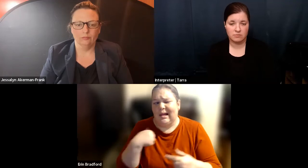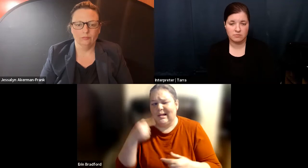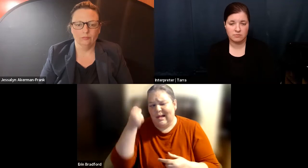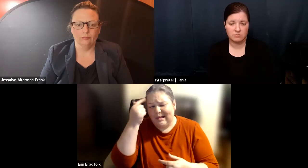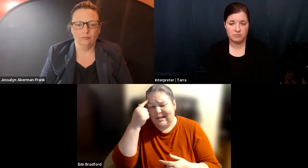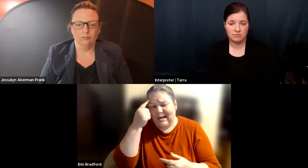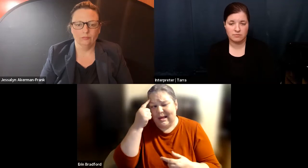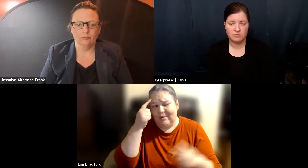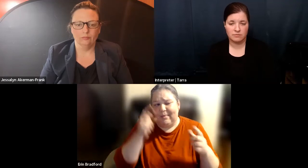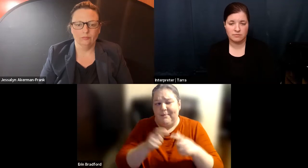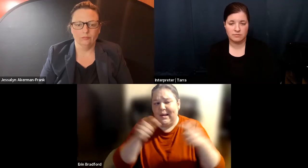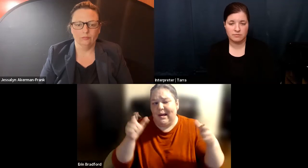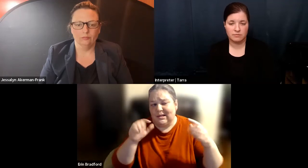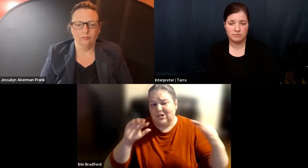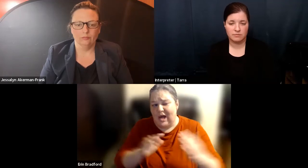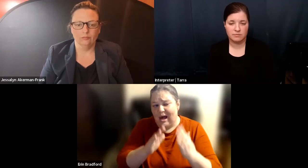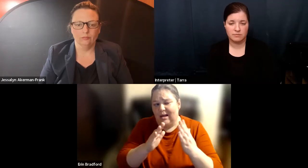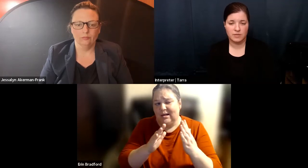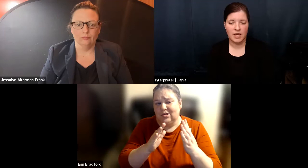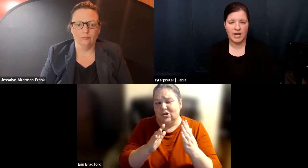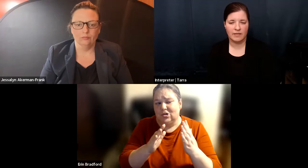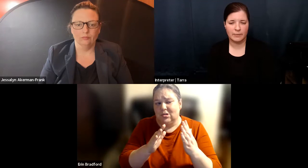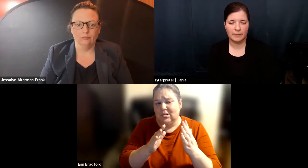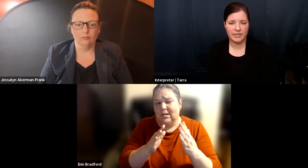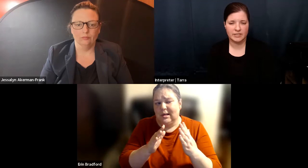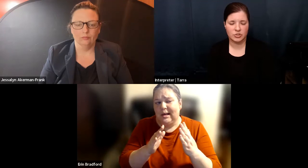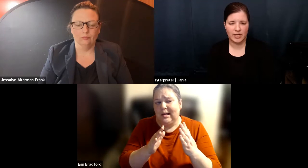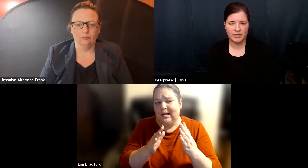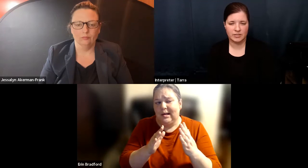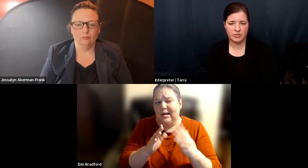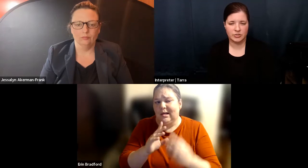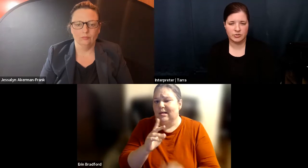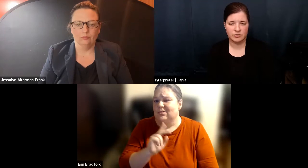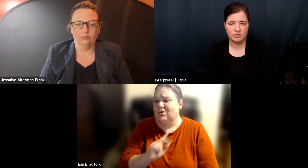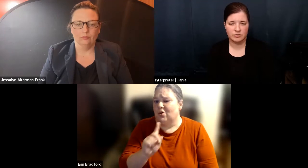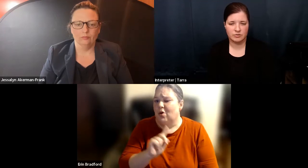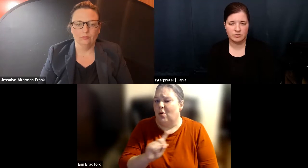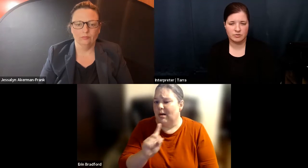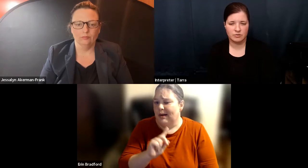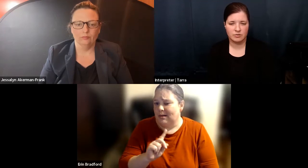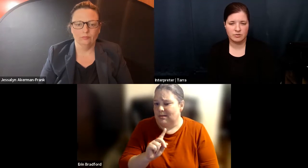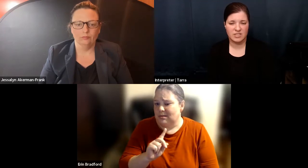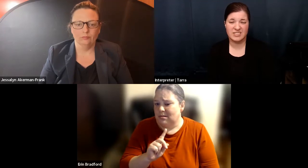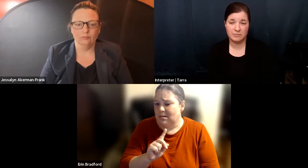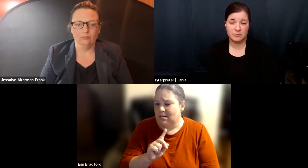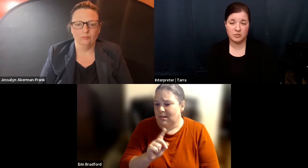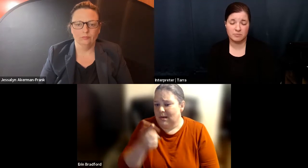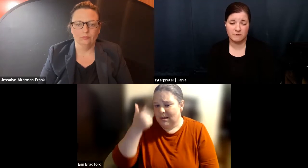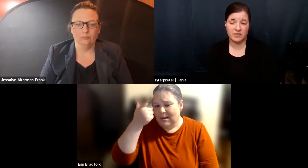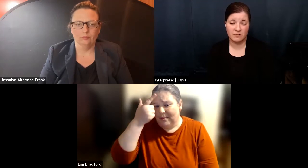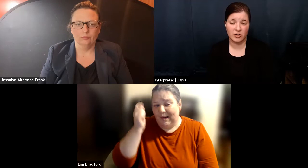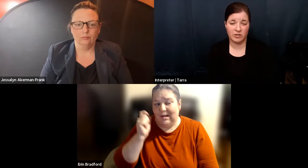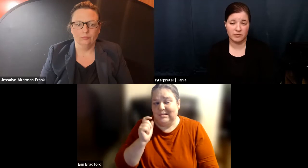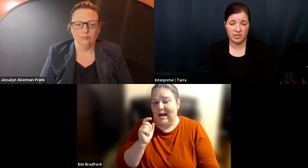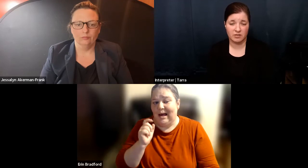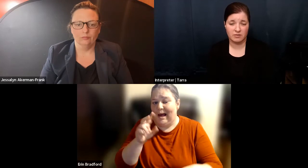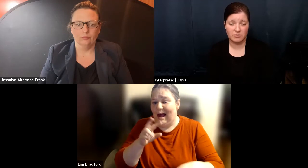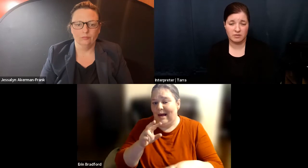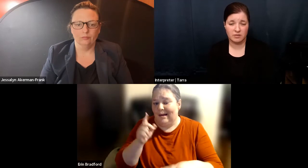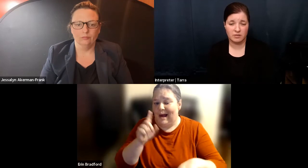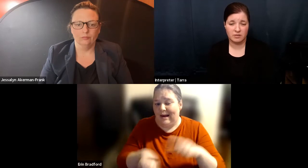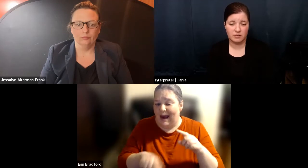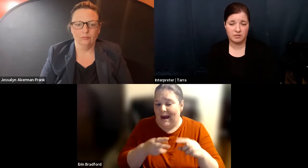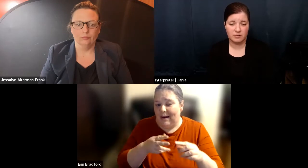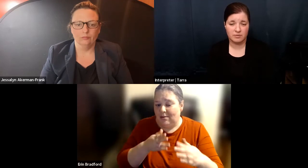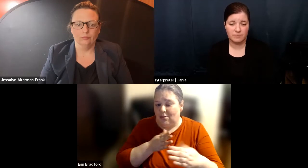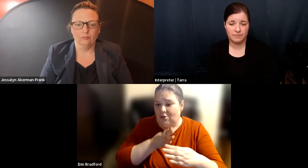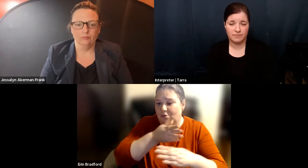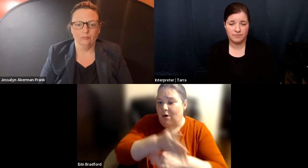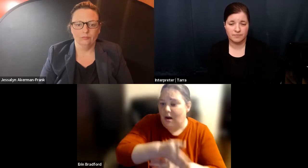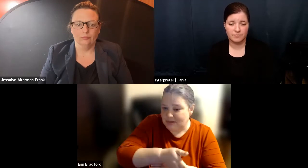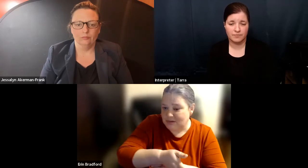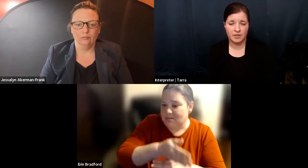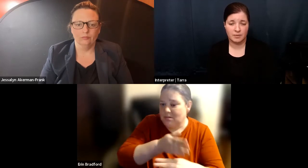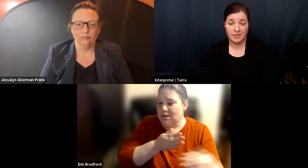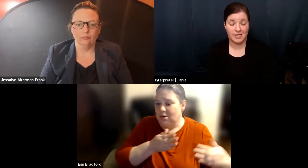But now I'm using it almost daily.